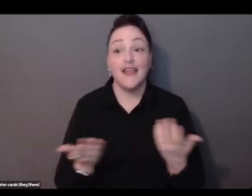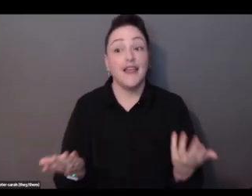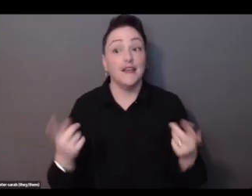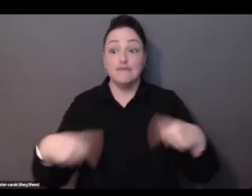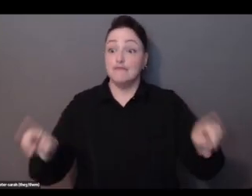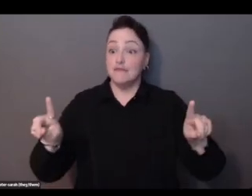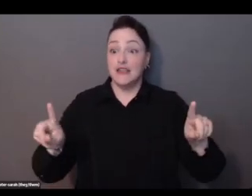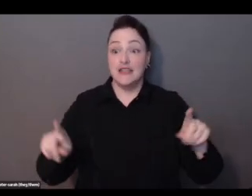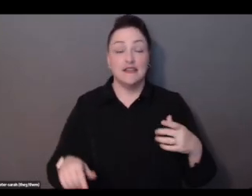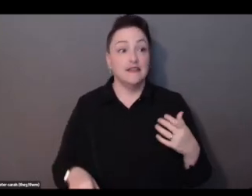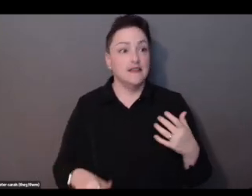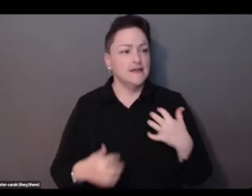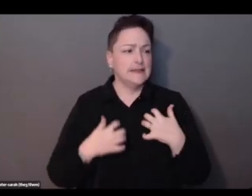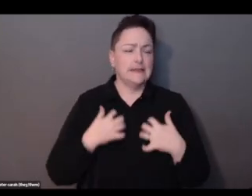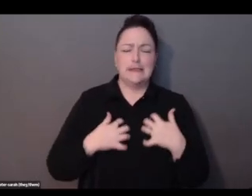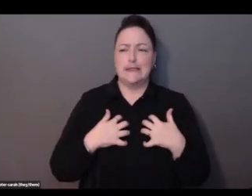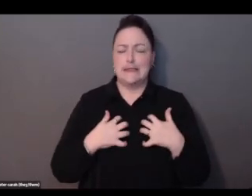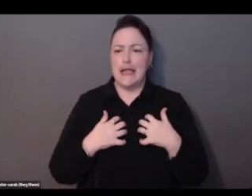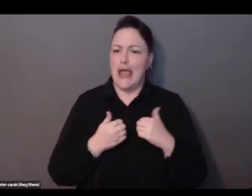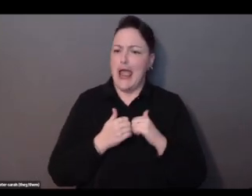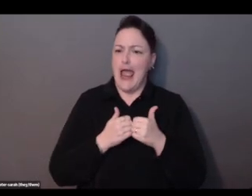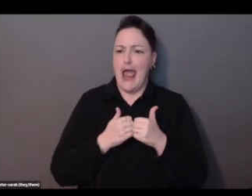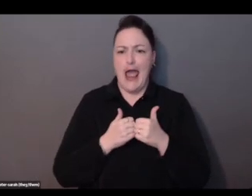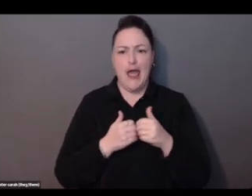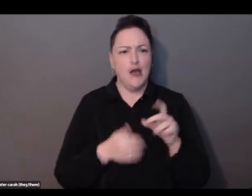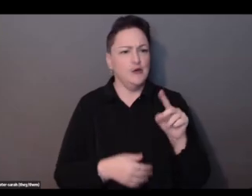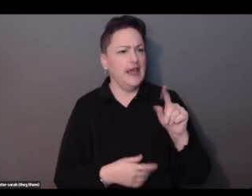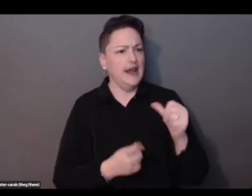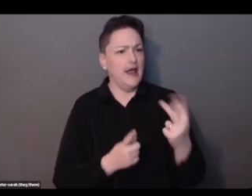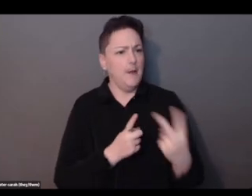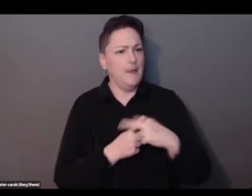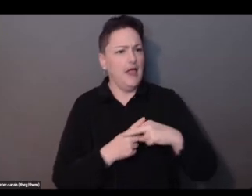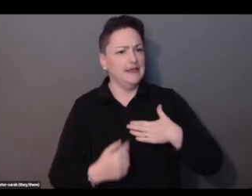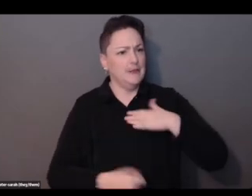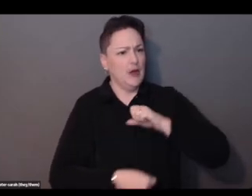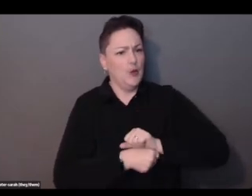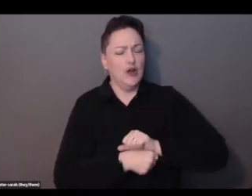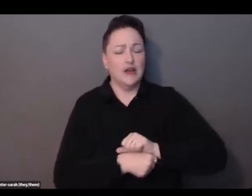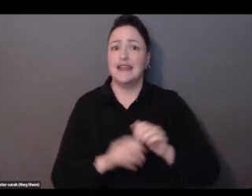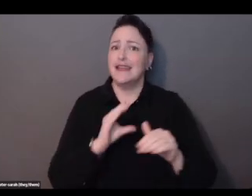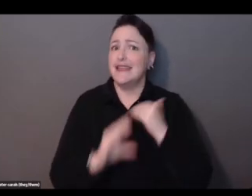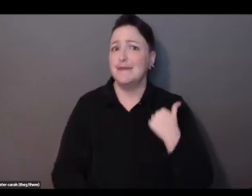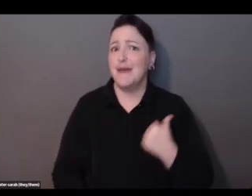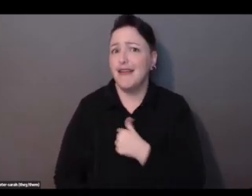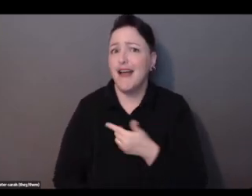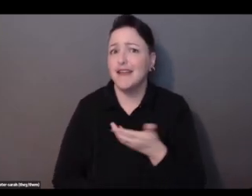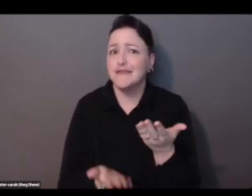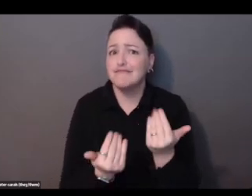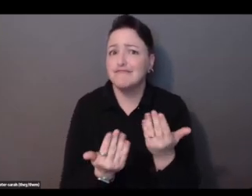sure how this data applies to what you do, please feel free to email us. We'd love to have a conversation about how